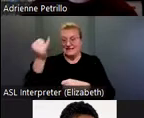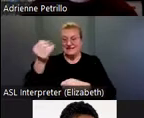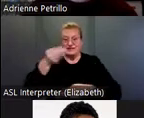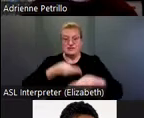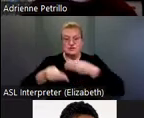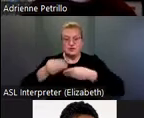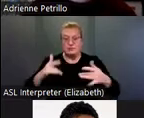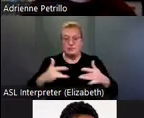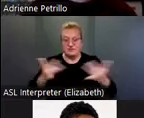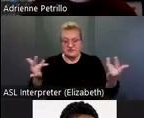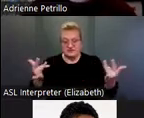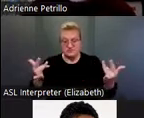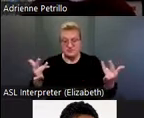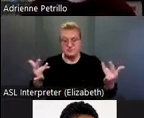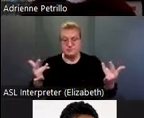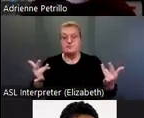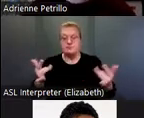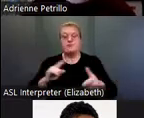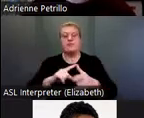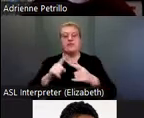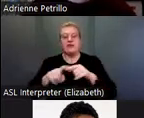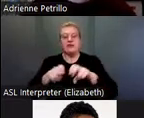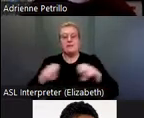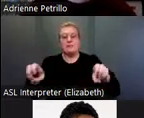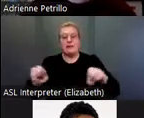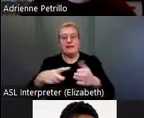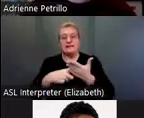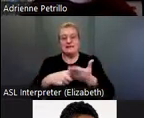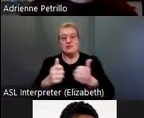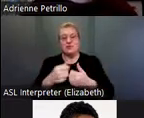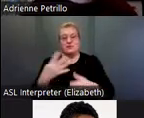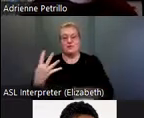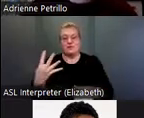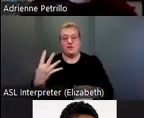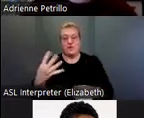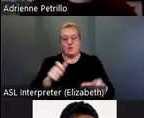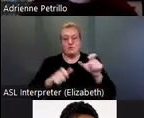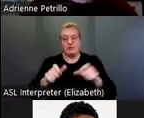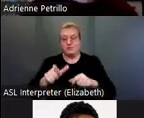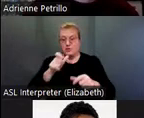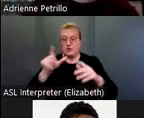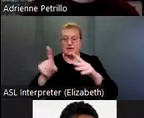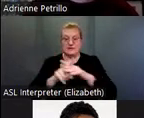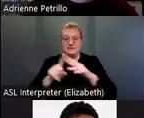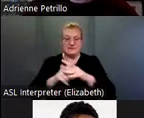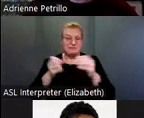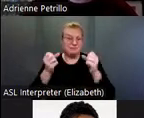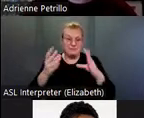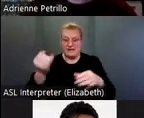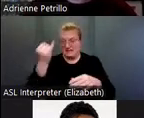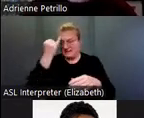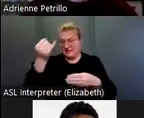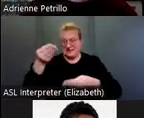and then we'll move into a panel discussion with four people who have attended many Idea Swaps in the past.